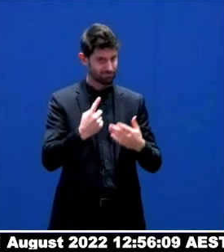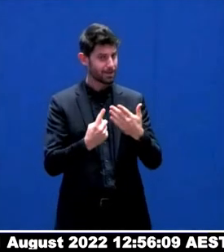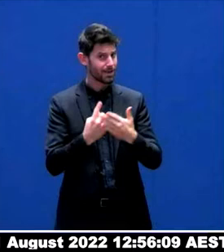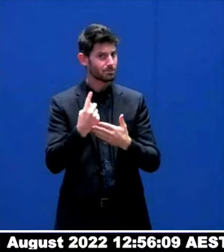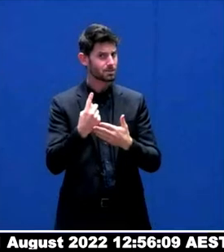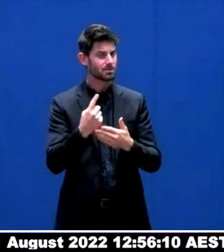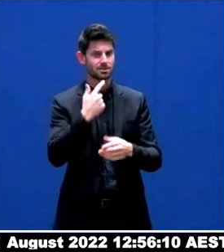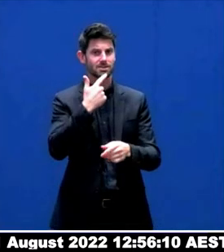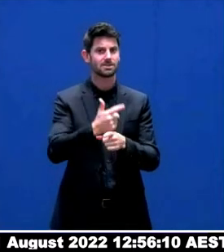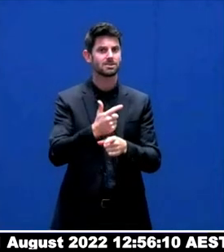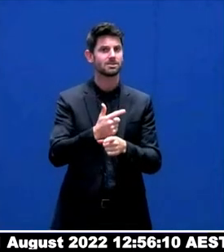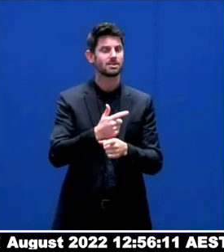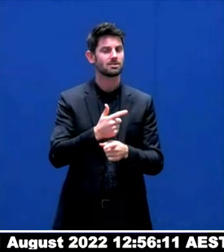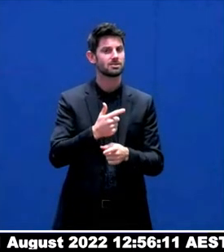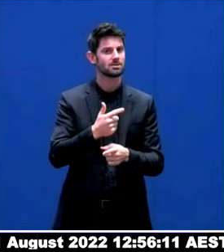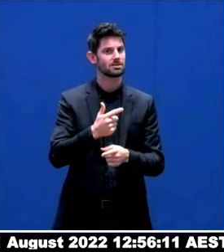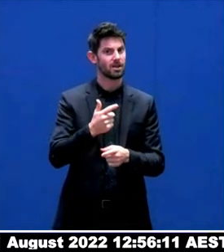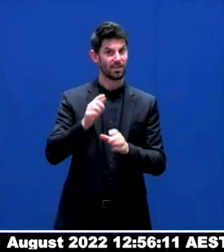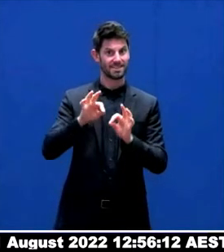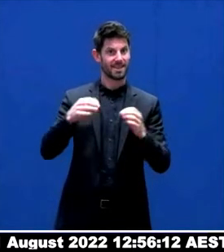that there are not sufficient OTs available.